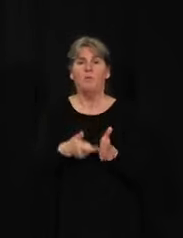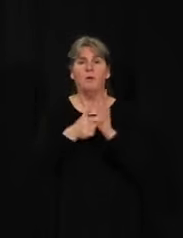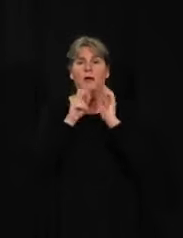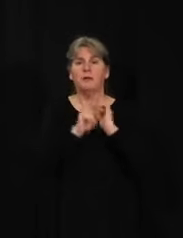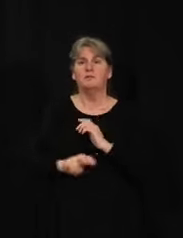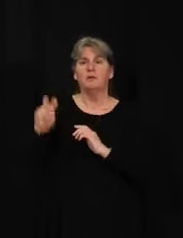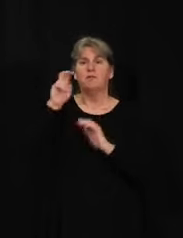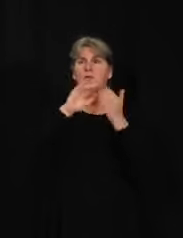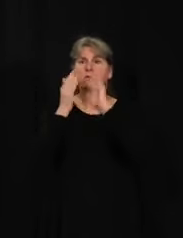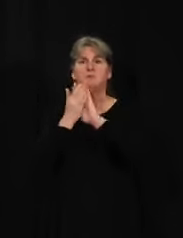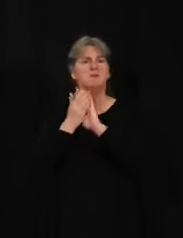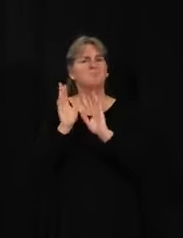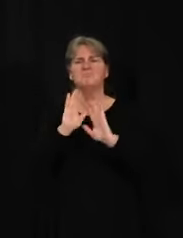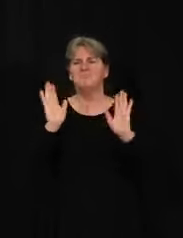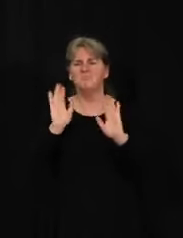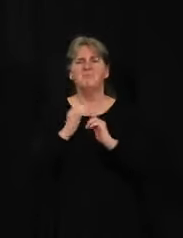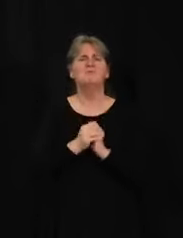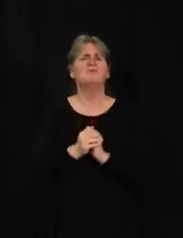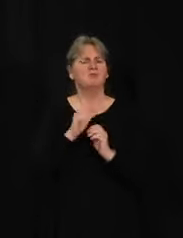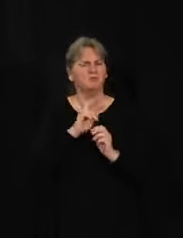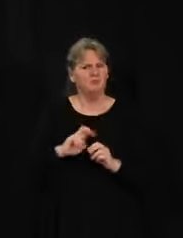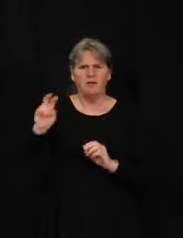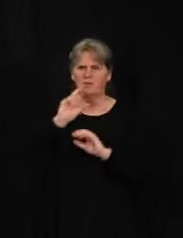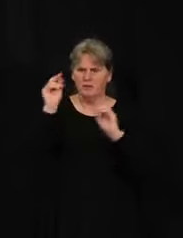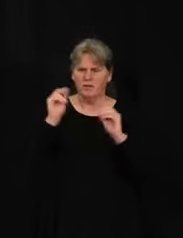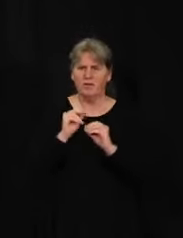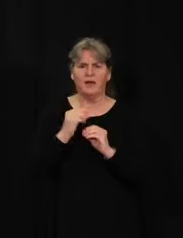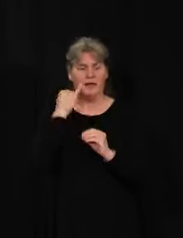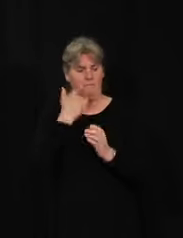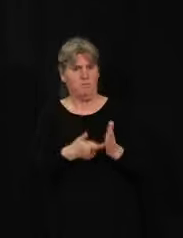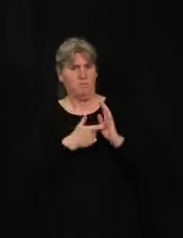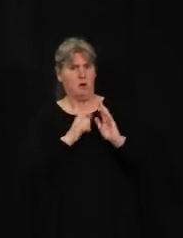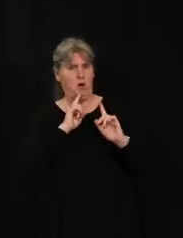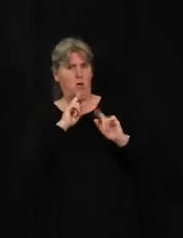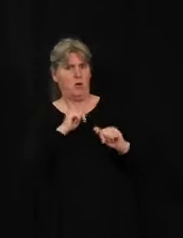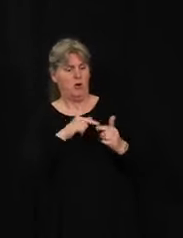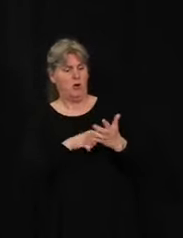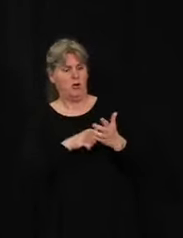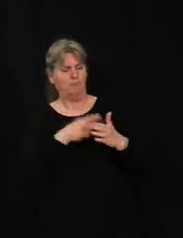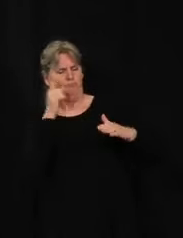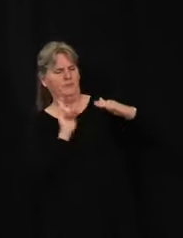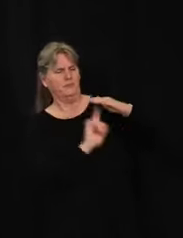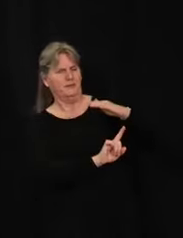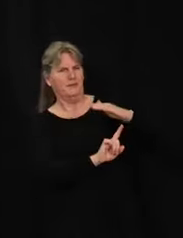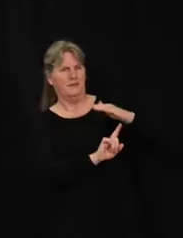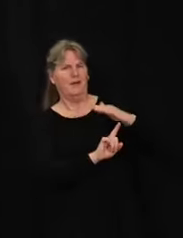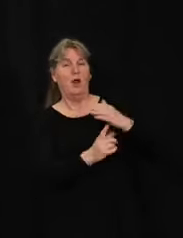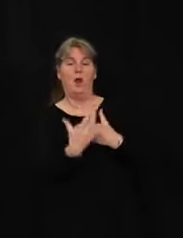communities, and number 6, self isolating as required including